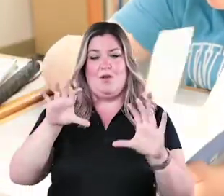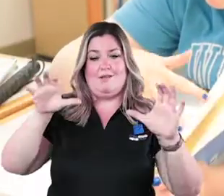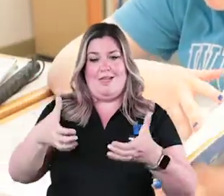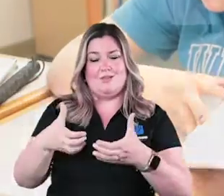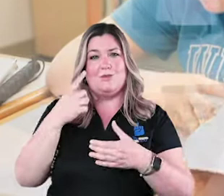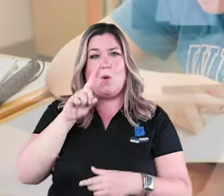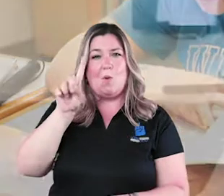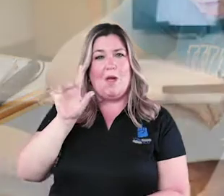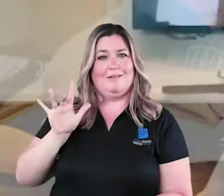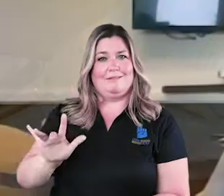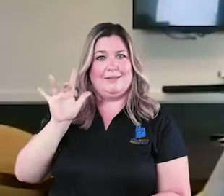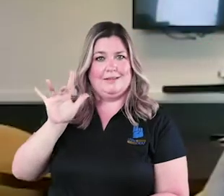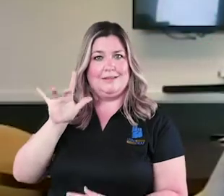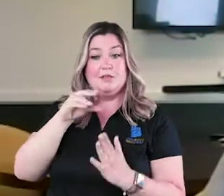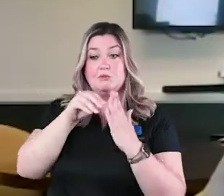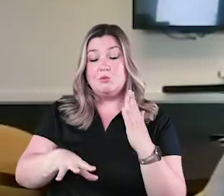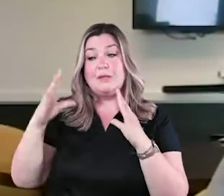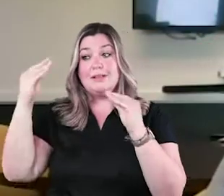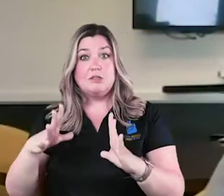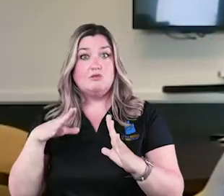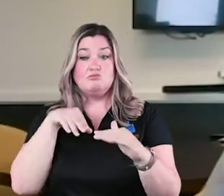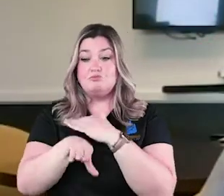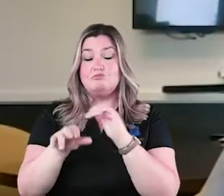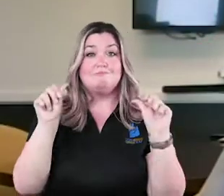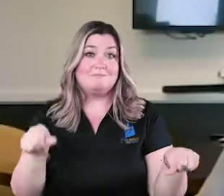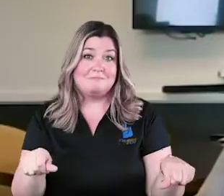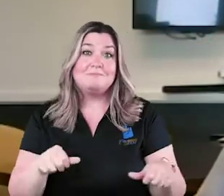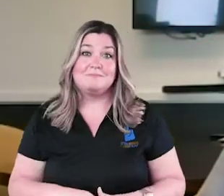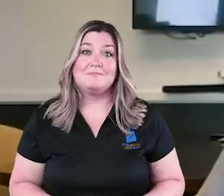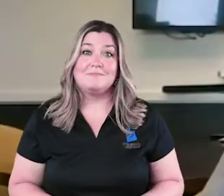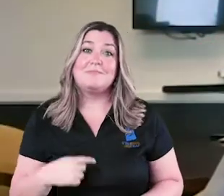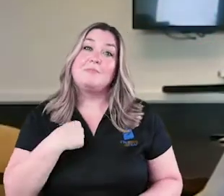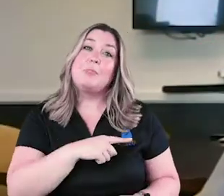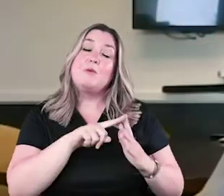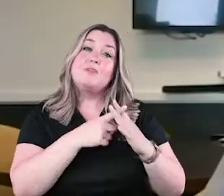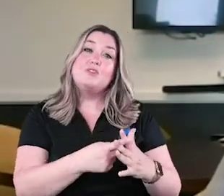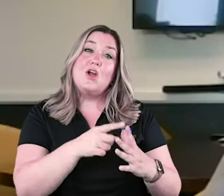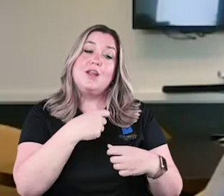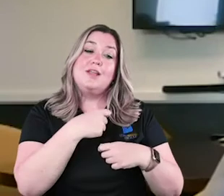now we have over 100 titles in our one click collection that teachers and students can